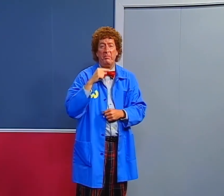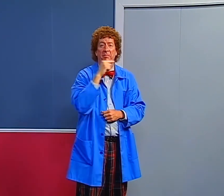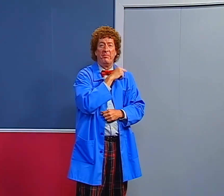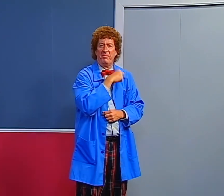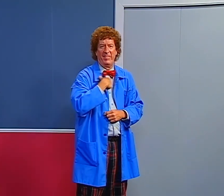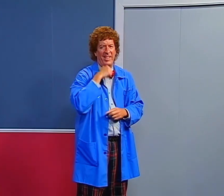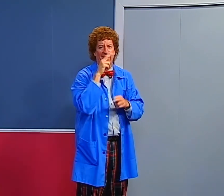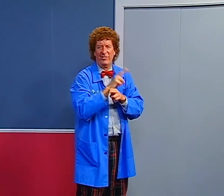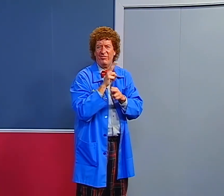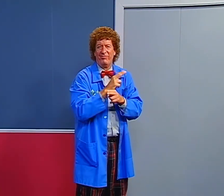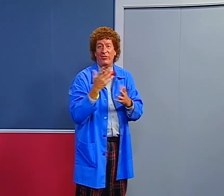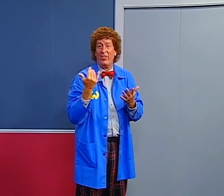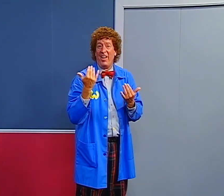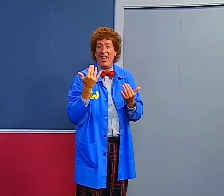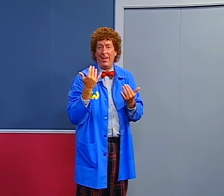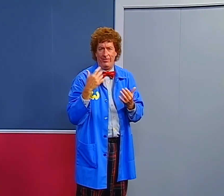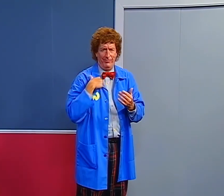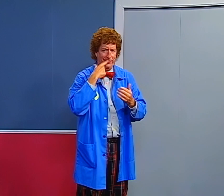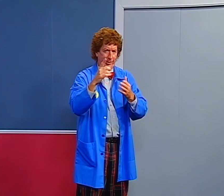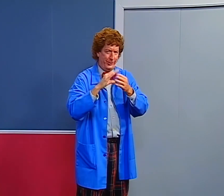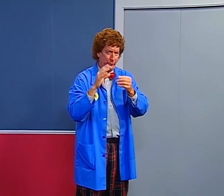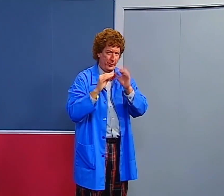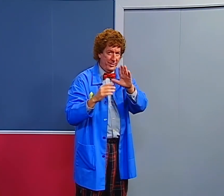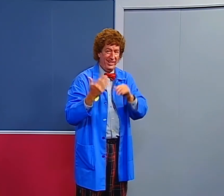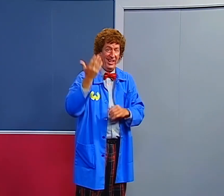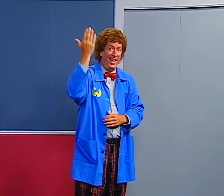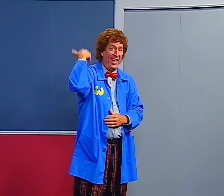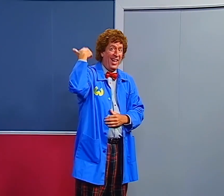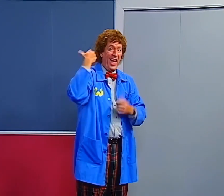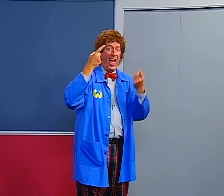BUT LET ME TELL YOU WHY WE'VE NOT REALLY USED IT.